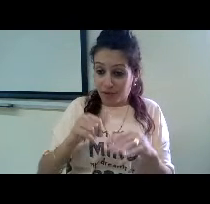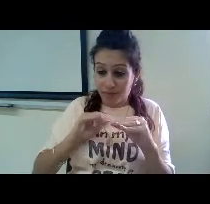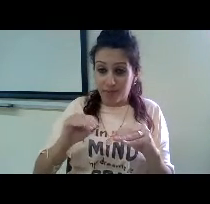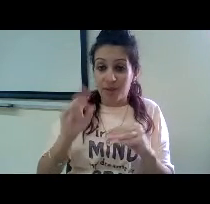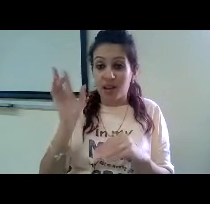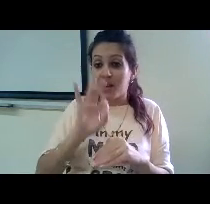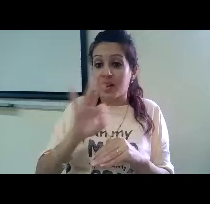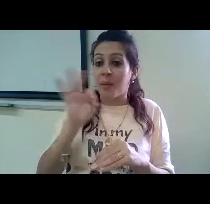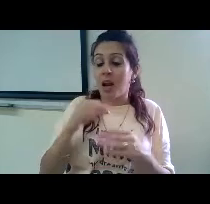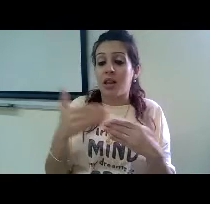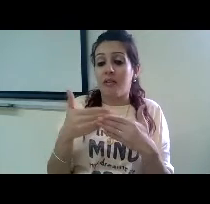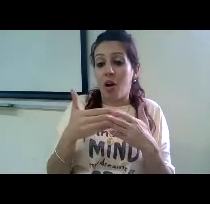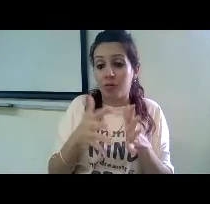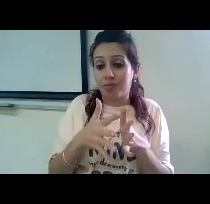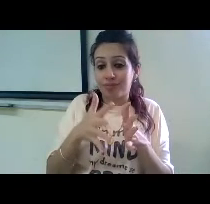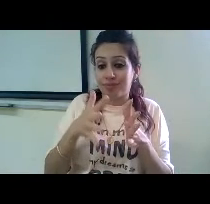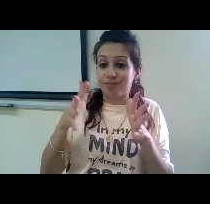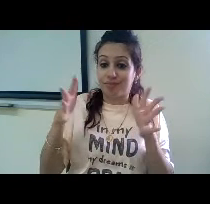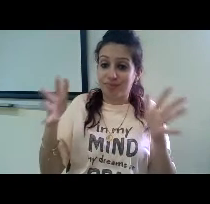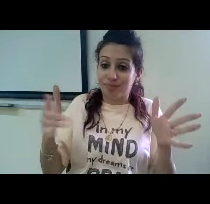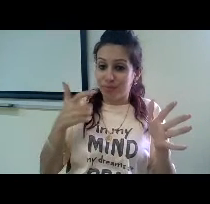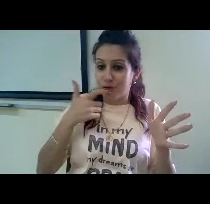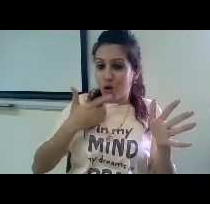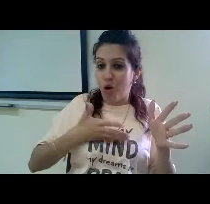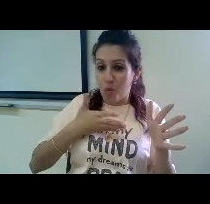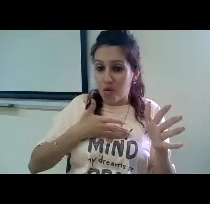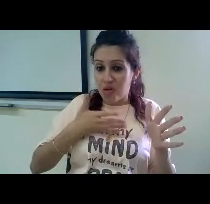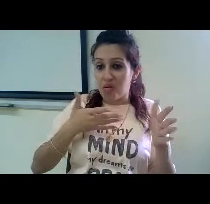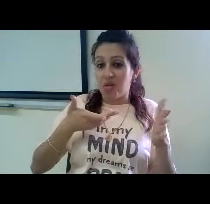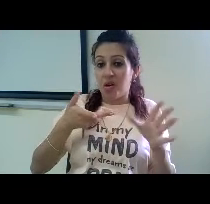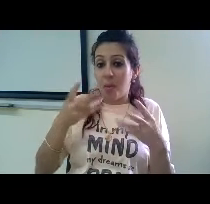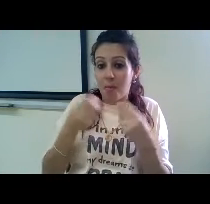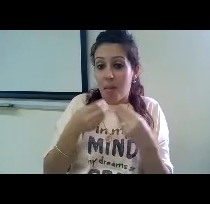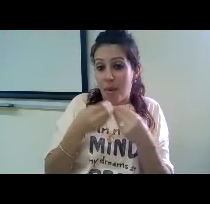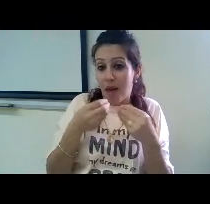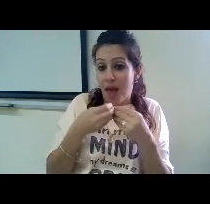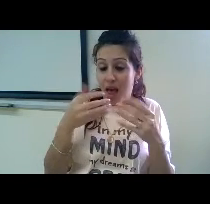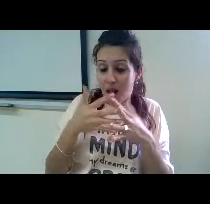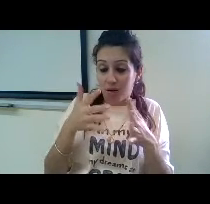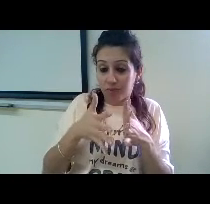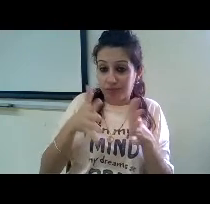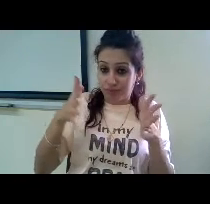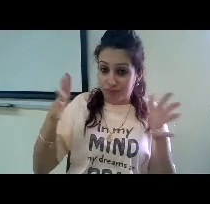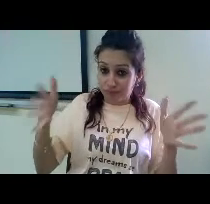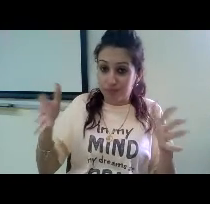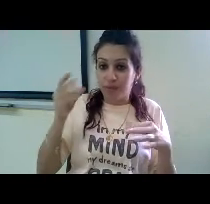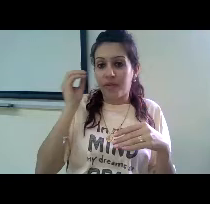in the middle picture and also parents can be gatekeepers in education.